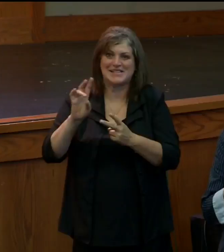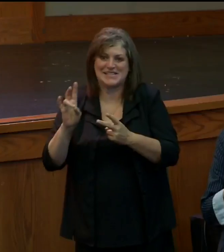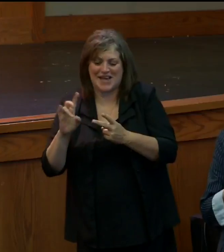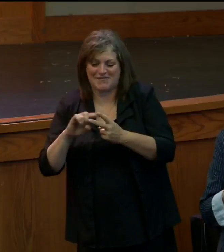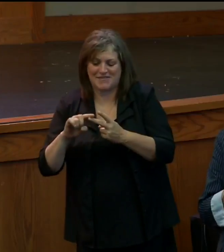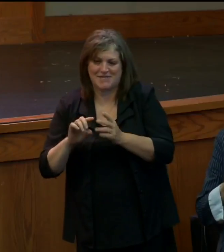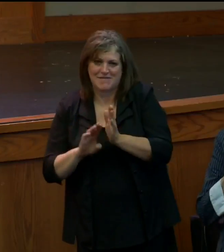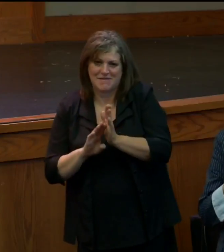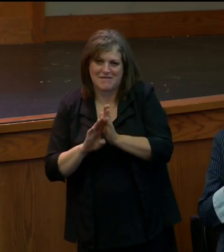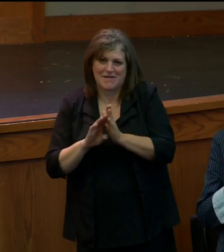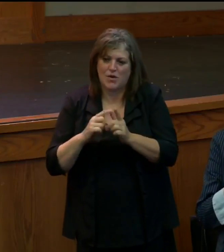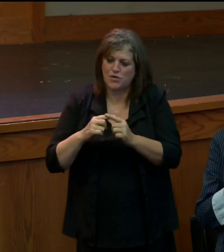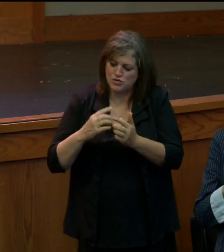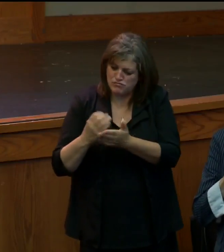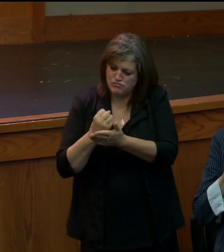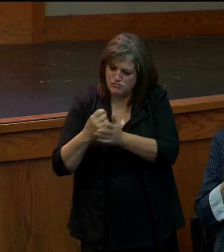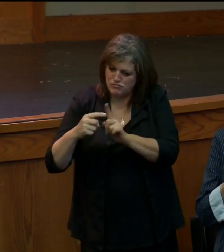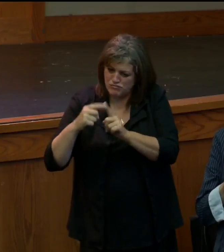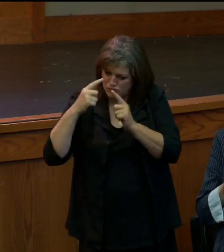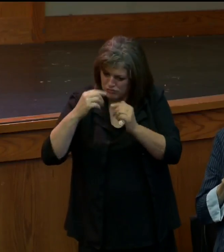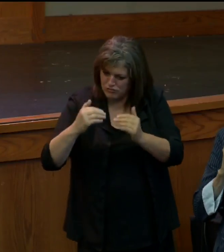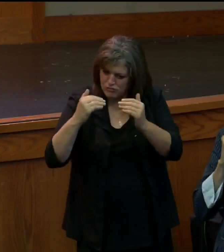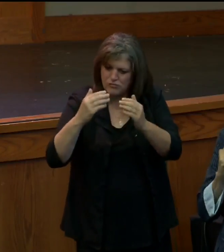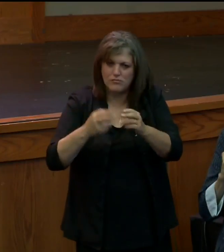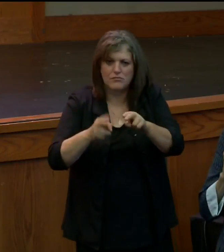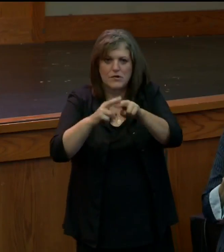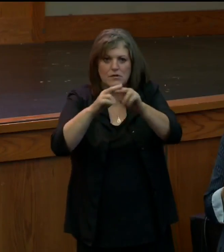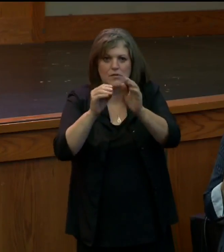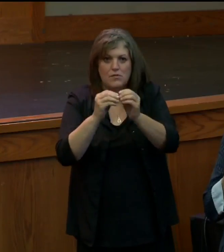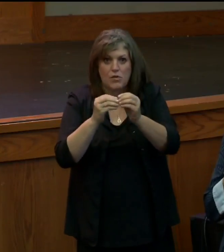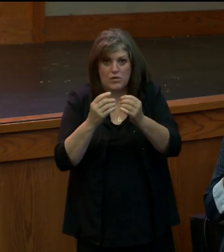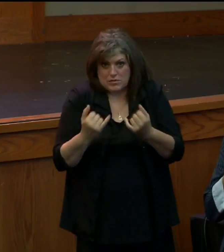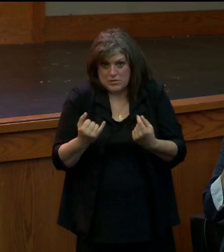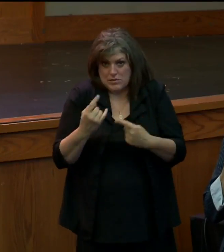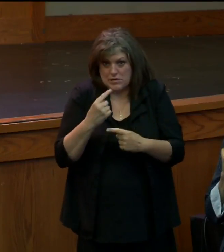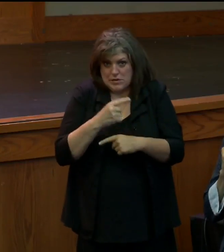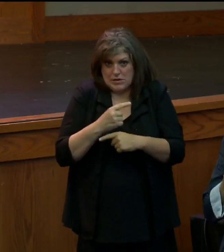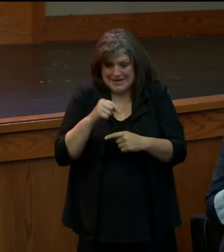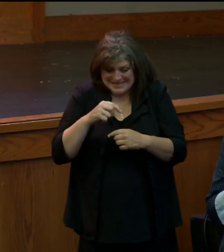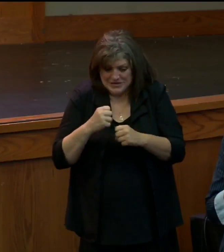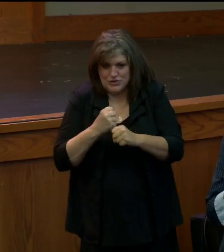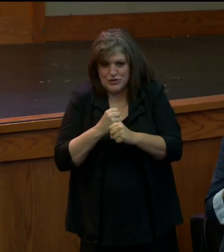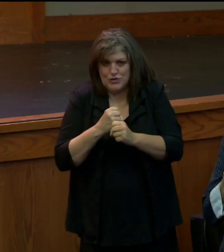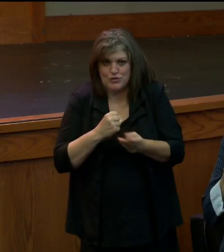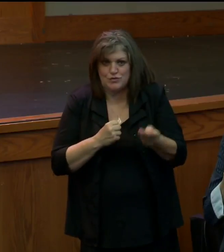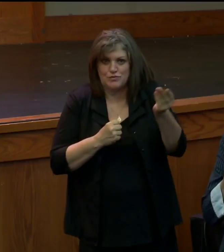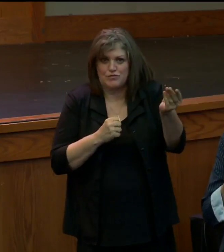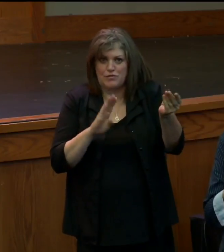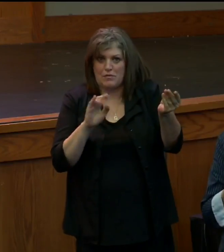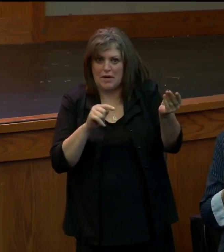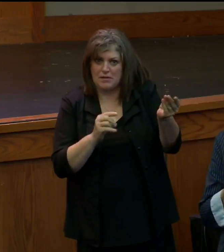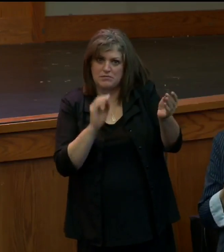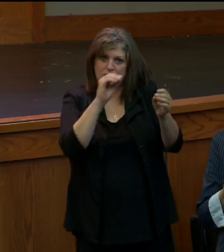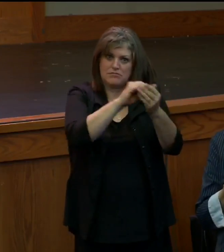ADVANTAGE OF THAT AND MOVE FORWARD TODAY THIS YEAR TO PUT THIS ON THE BALLOT AND MOVE FORWARD WITH THE EFFORT FOR